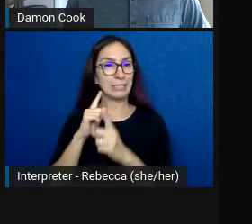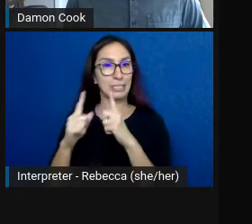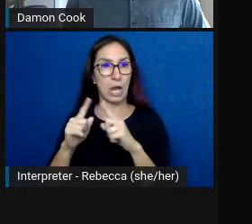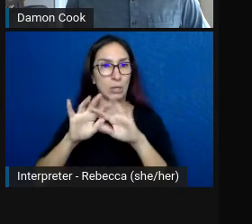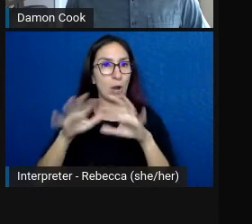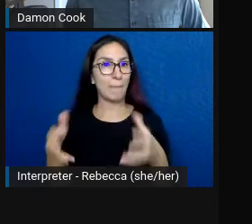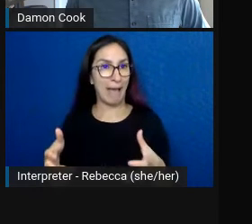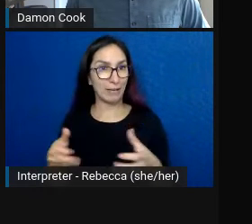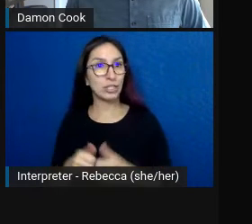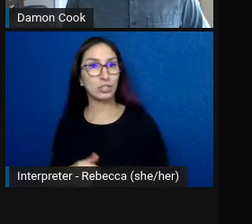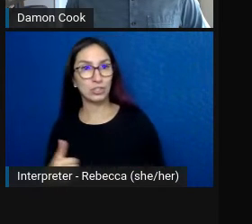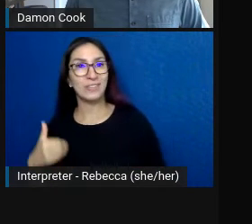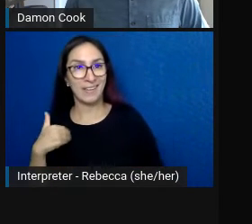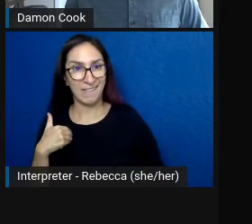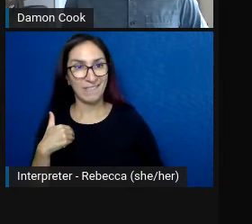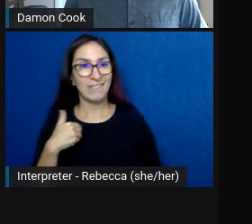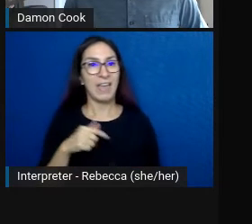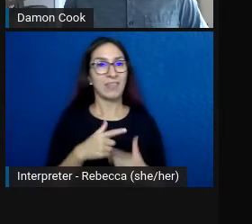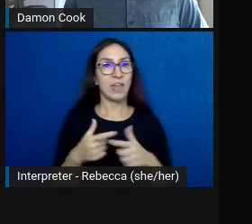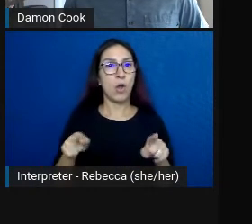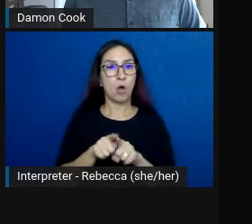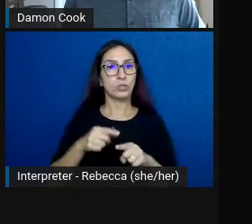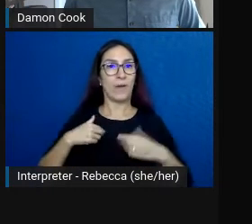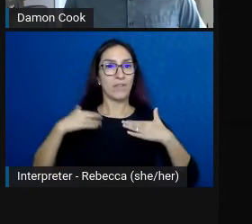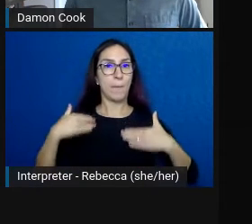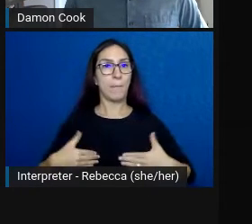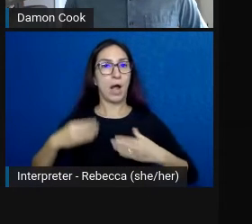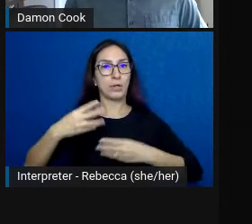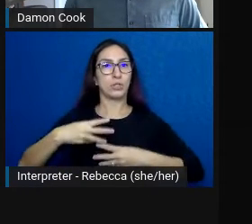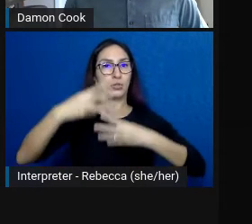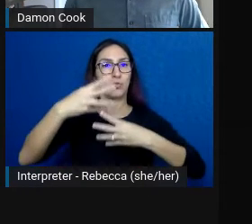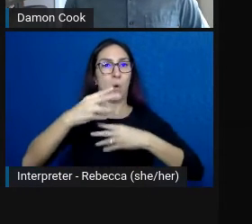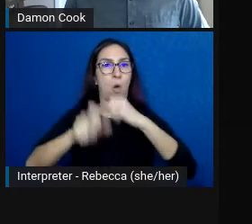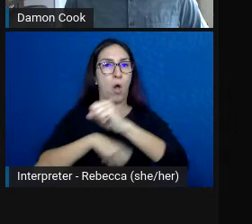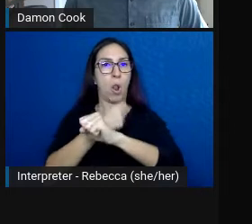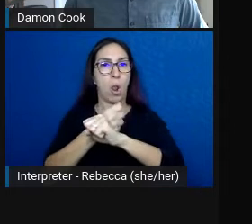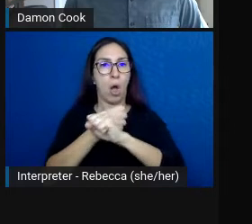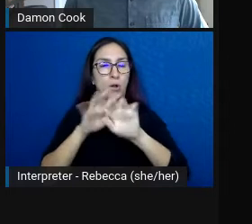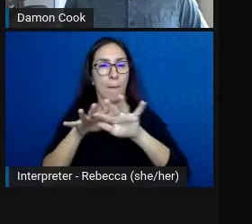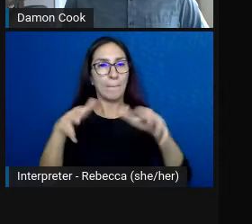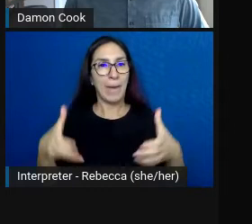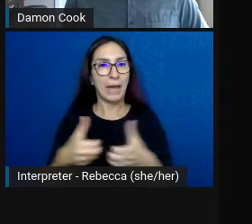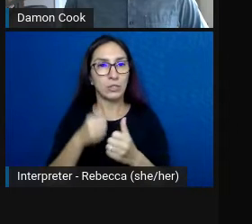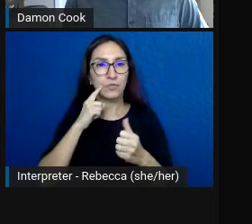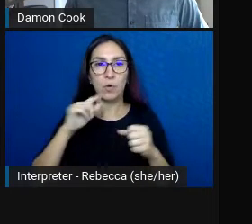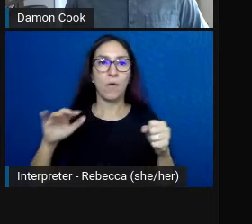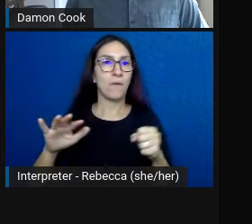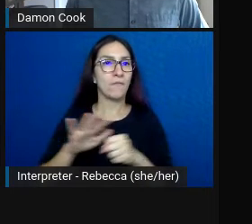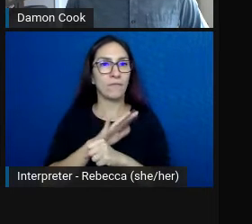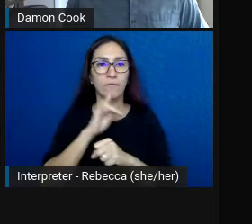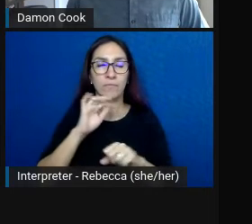Also, there is a body scroll lock package for a foolproof and lightweight JavaScript solution.